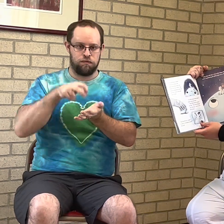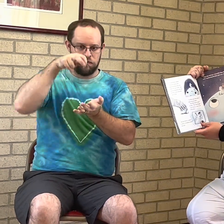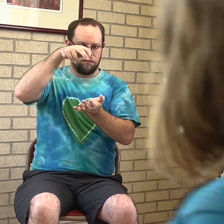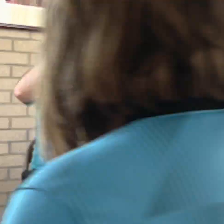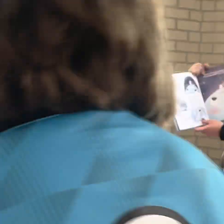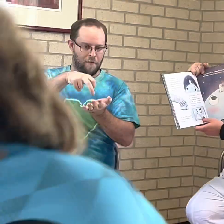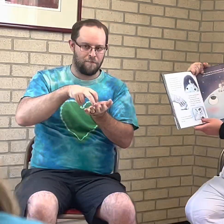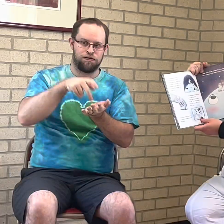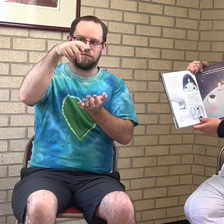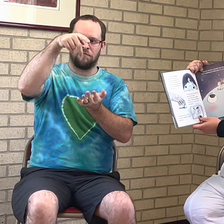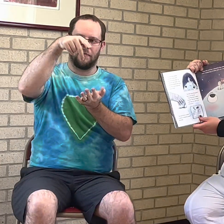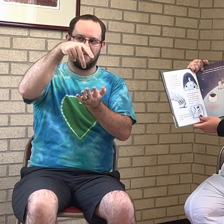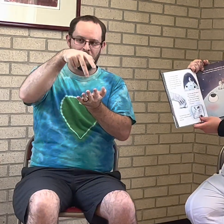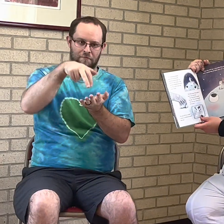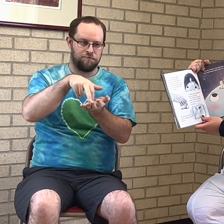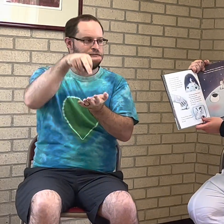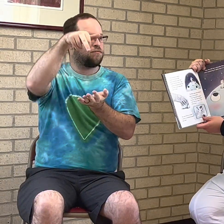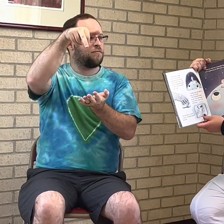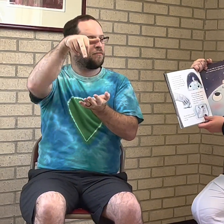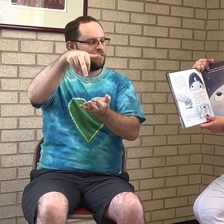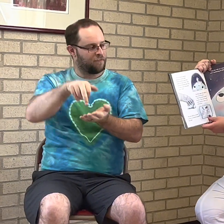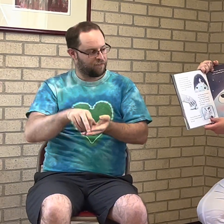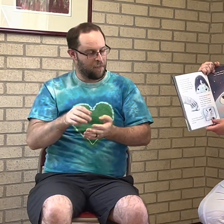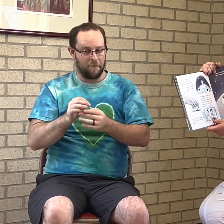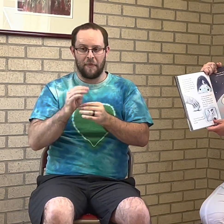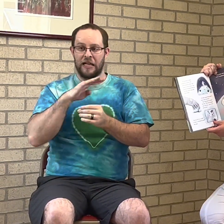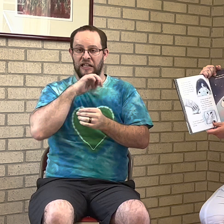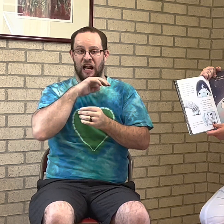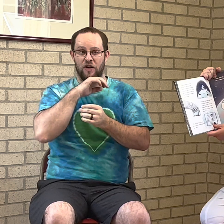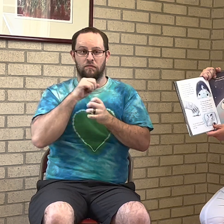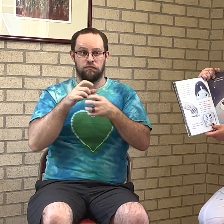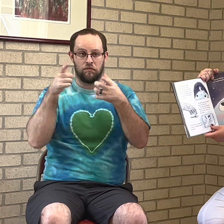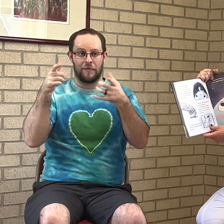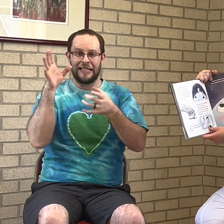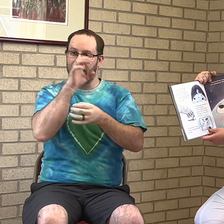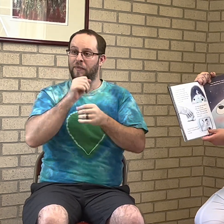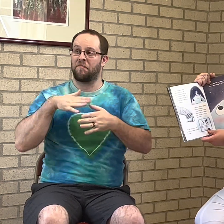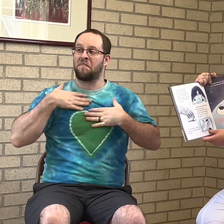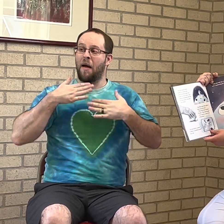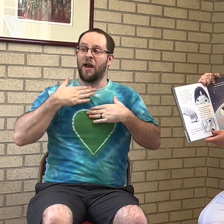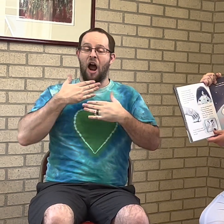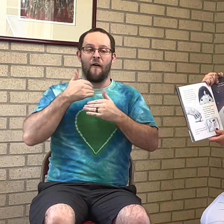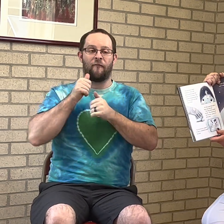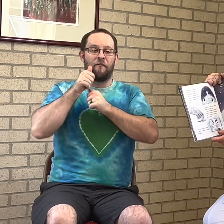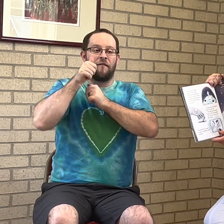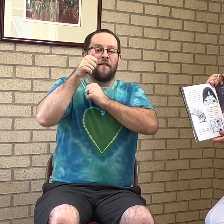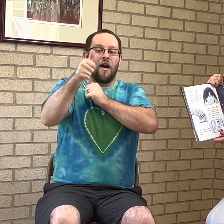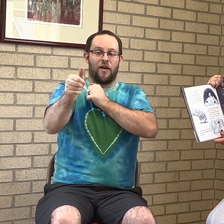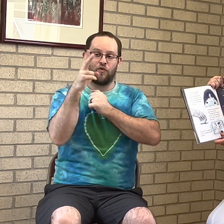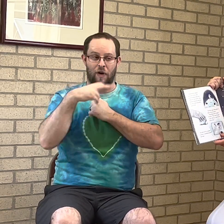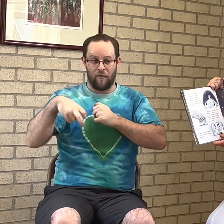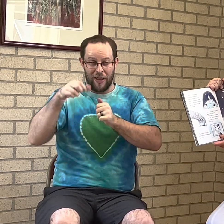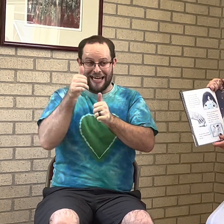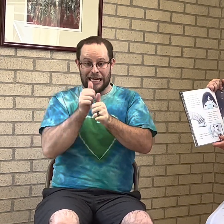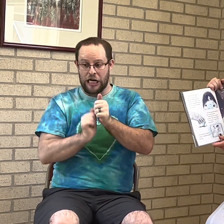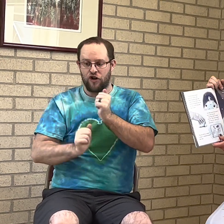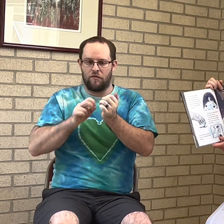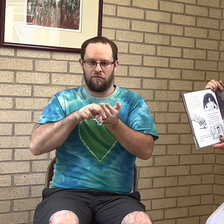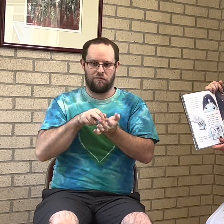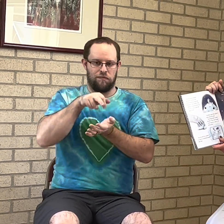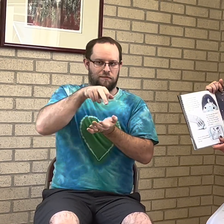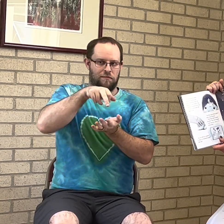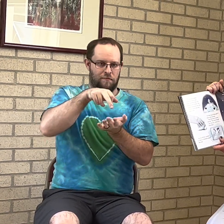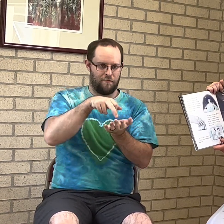made her dust bloom they seem delighted with how far they could travel with each stride.